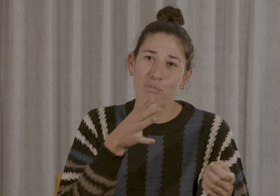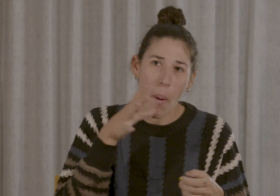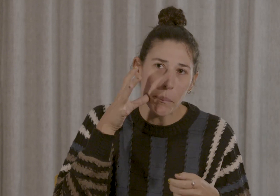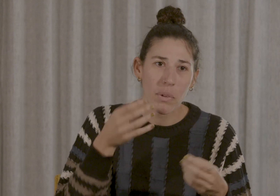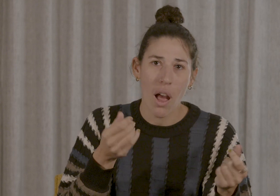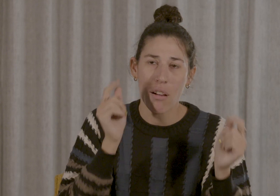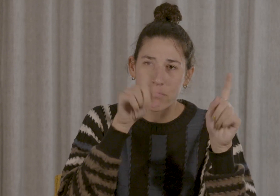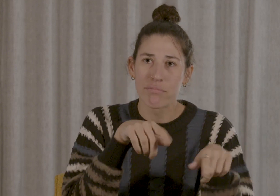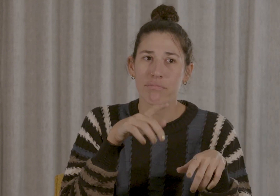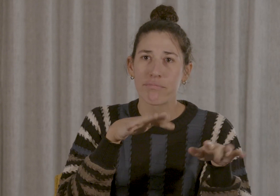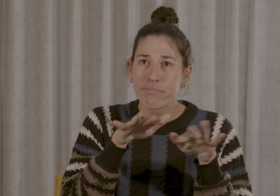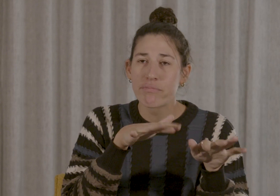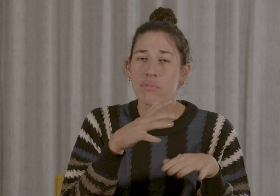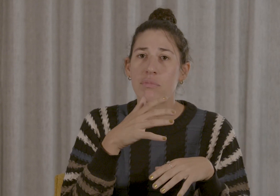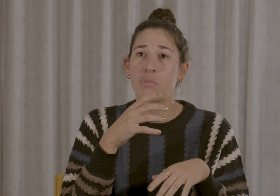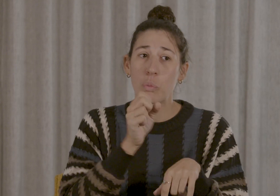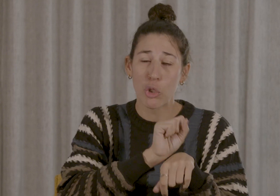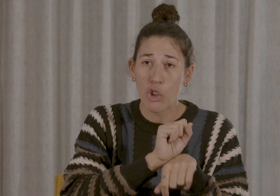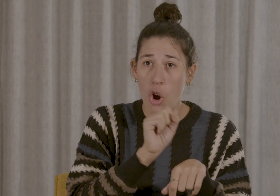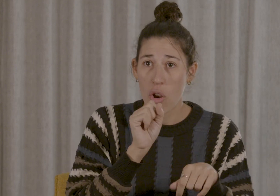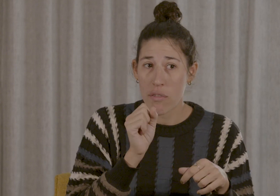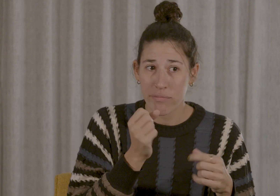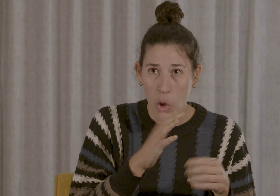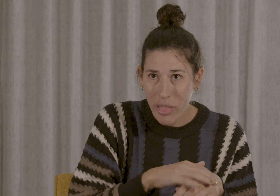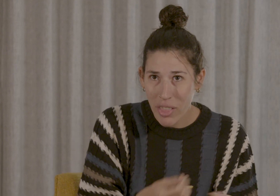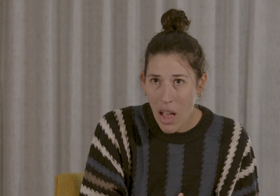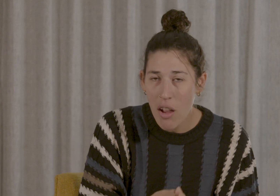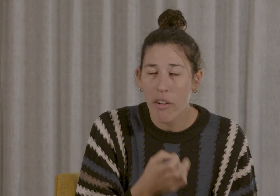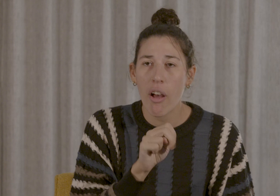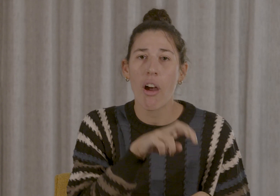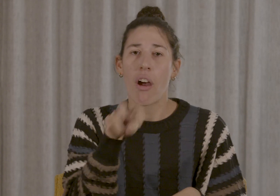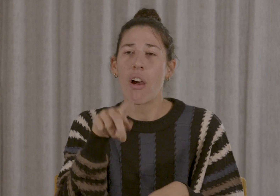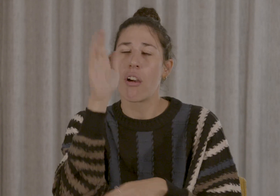we were working on a farm, working on the land, on location.